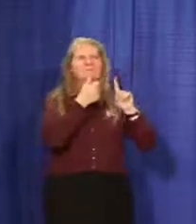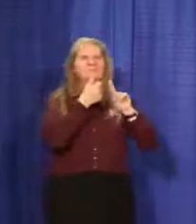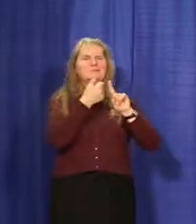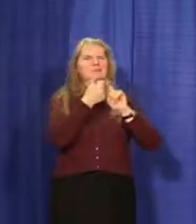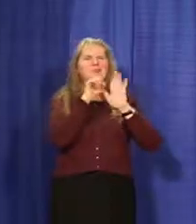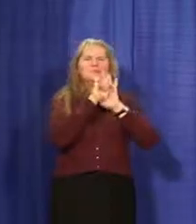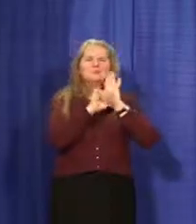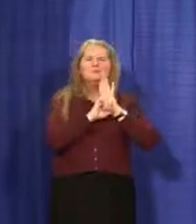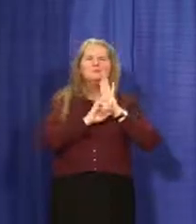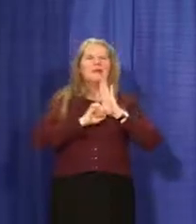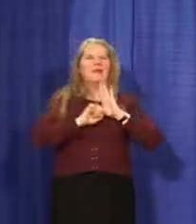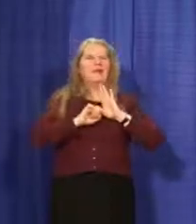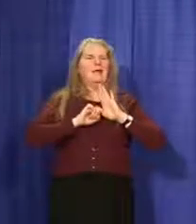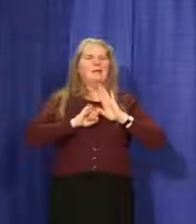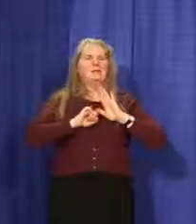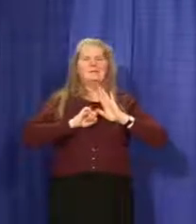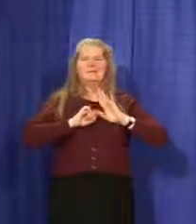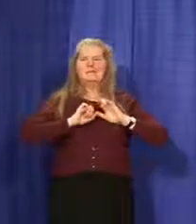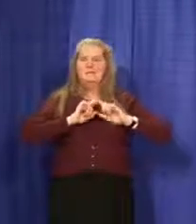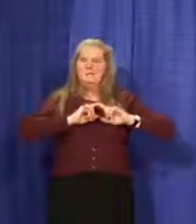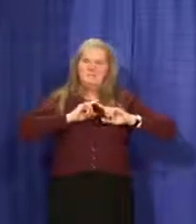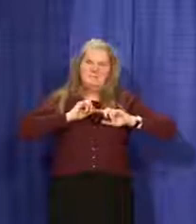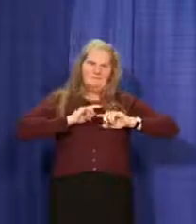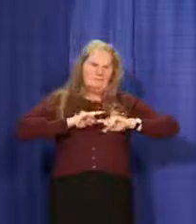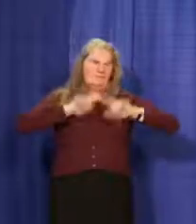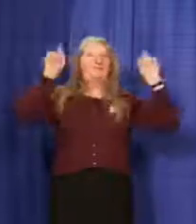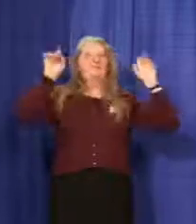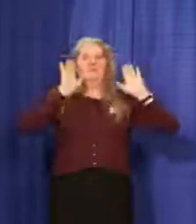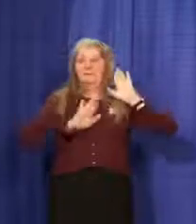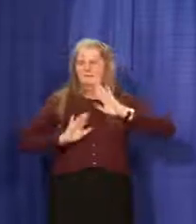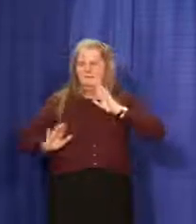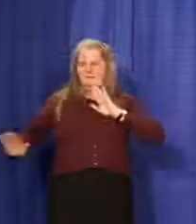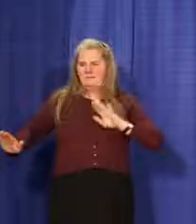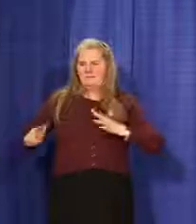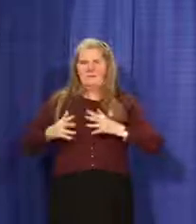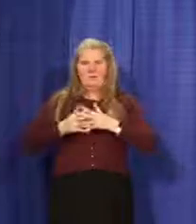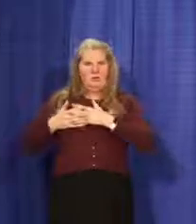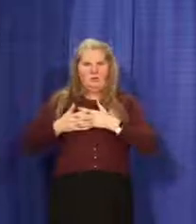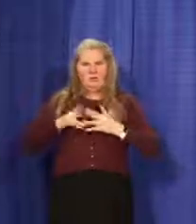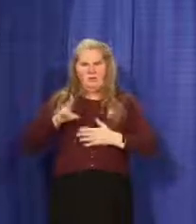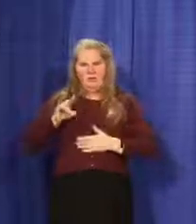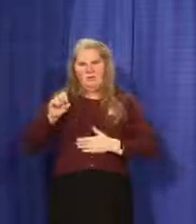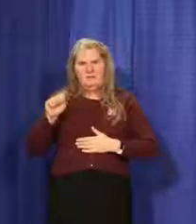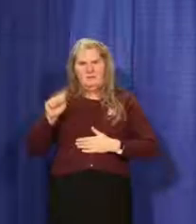have clearly had different ways of opening up, then I think the